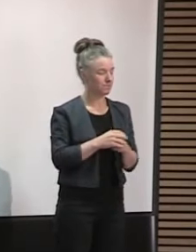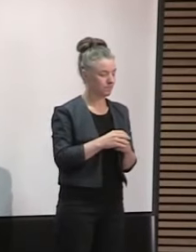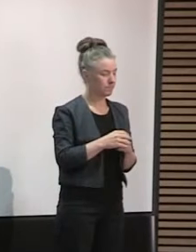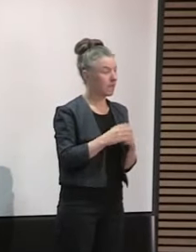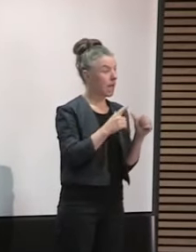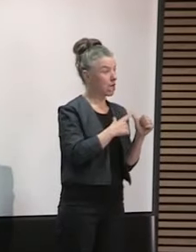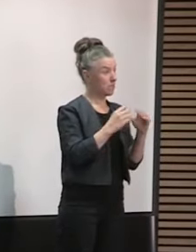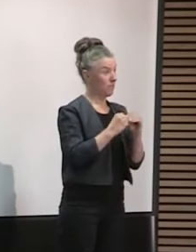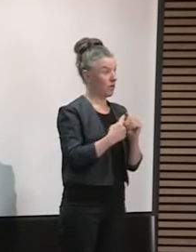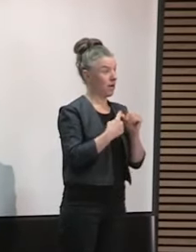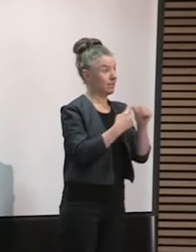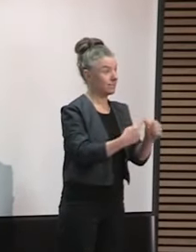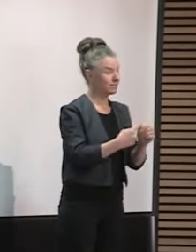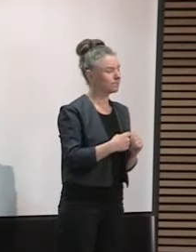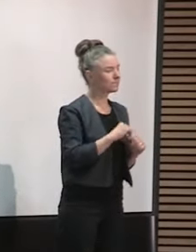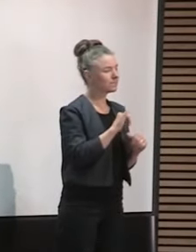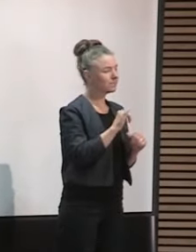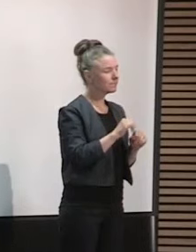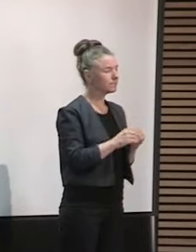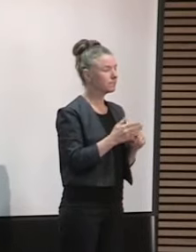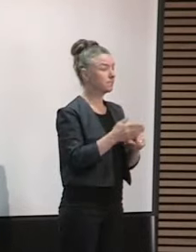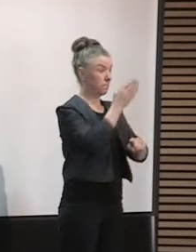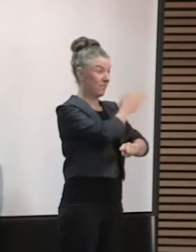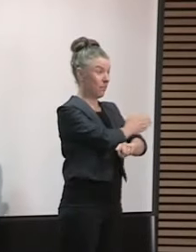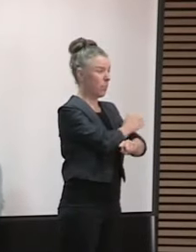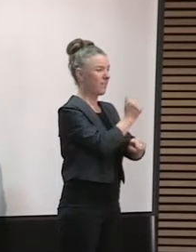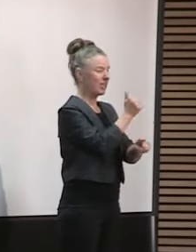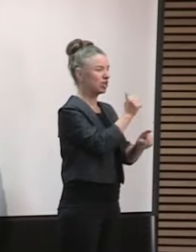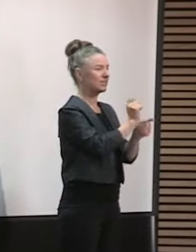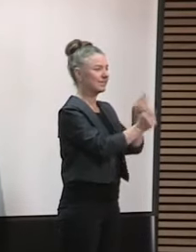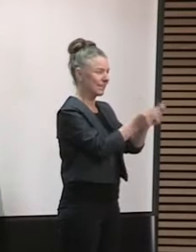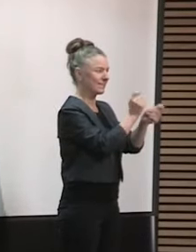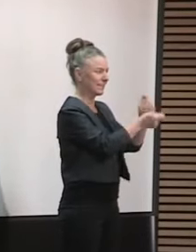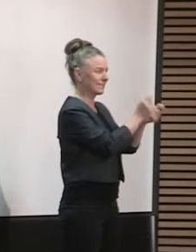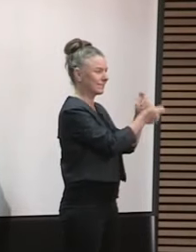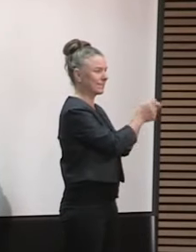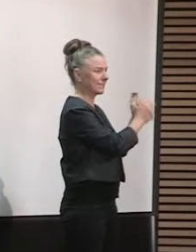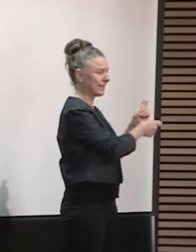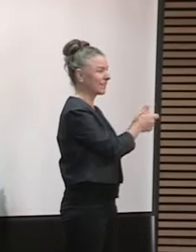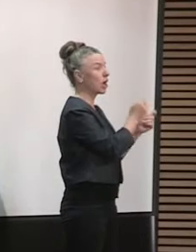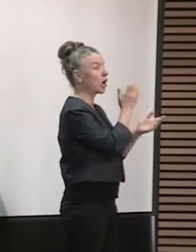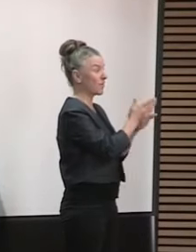think the government needs to consider doing what Queensland